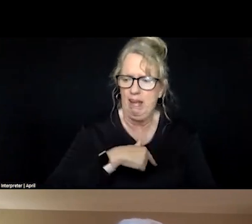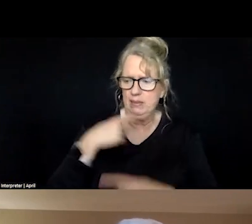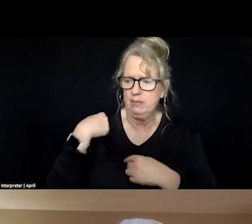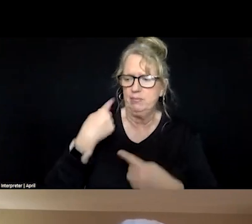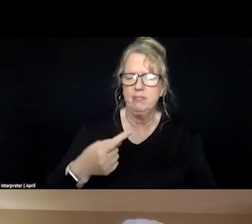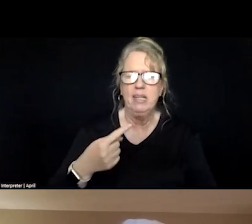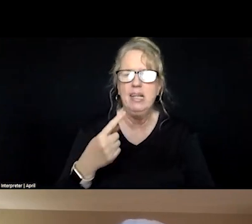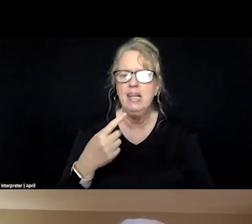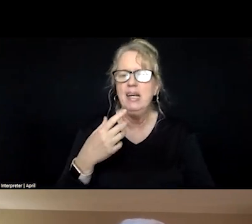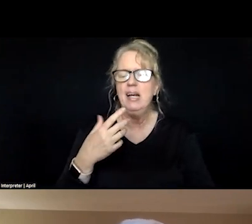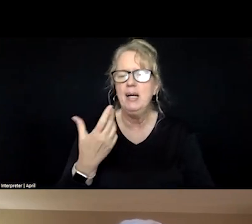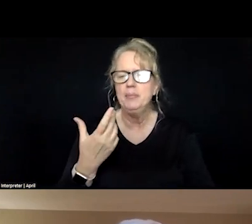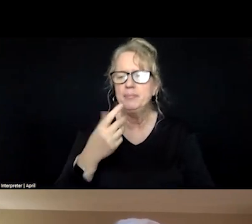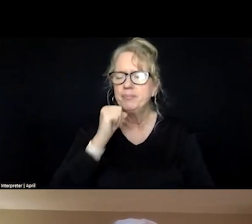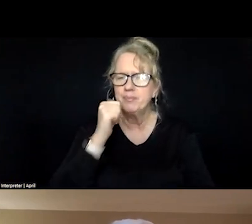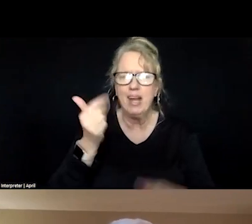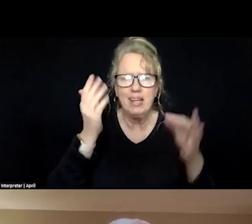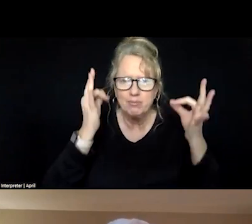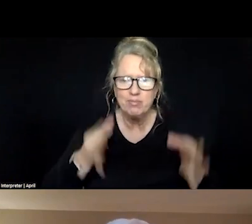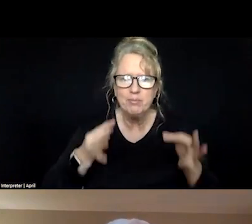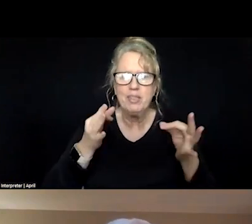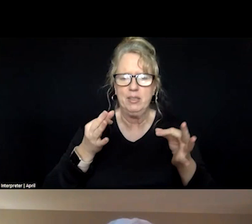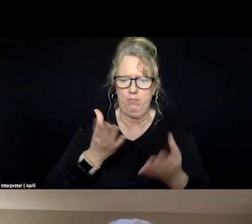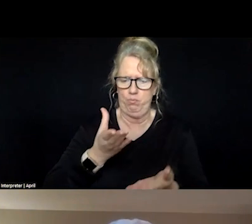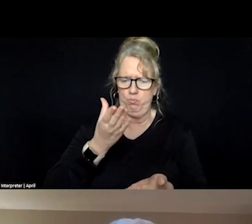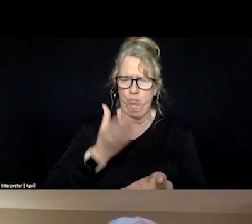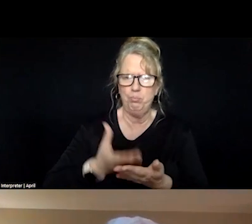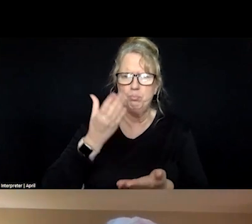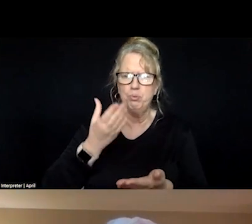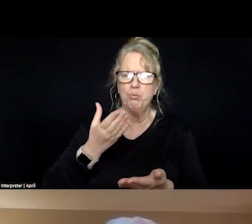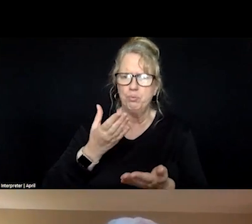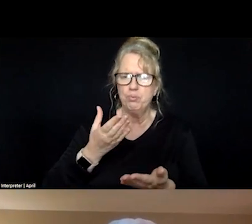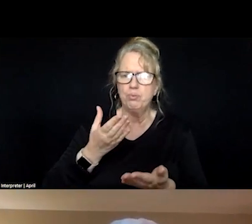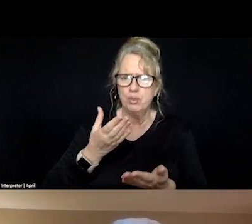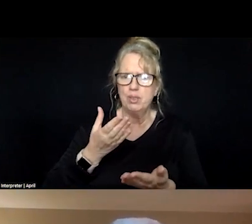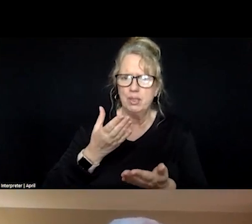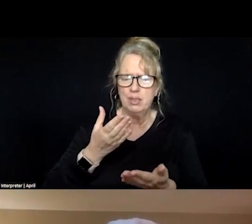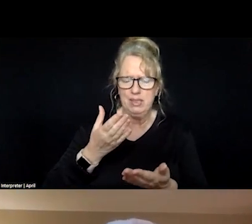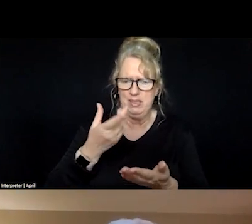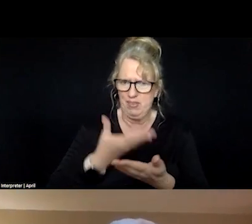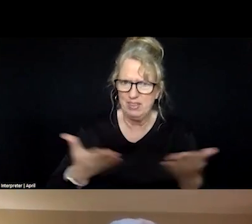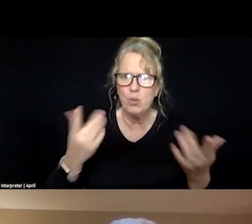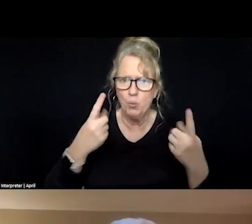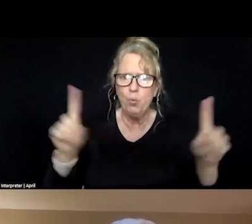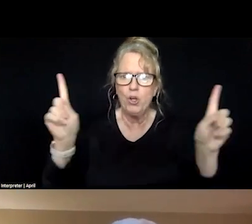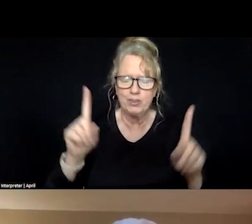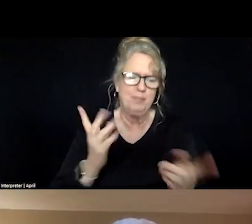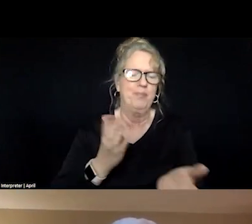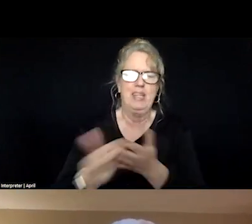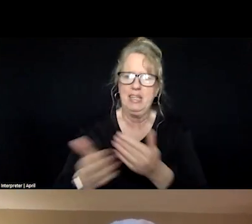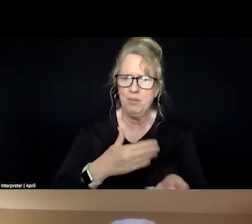OF THE DEFINITIVE PROOF THAT THIS STUFF WORKS, EVEN THOUGH ALL OF